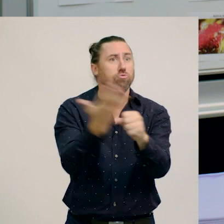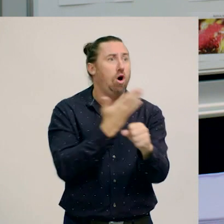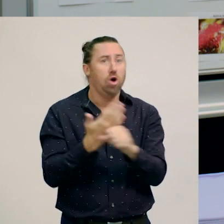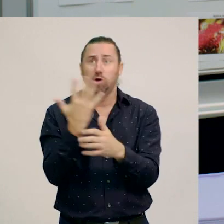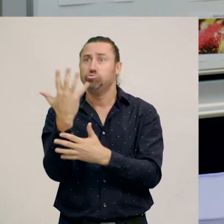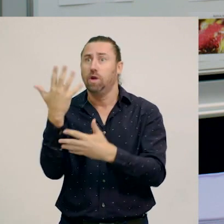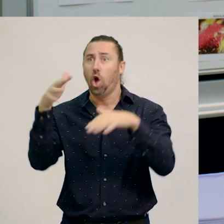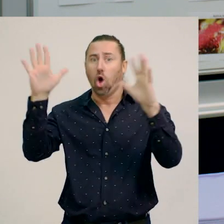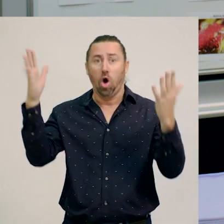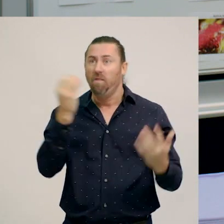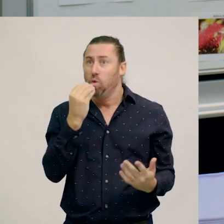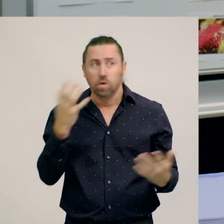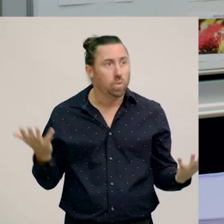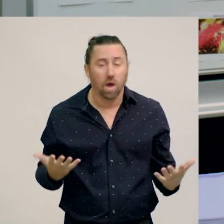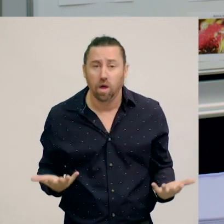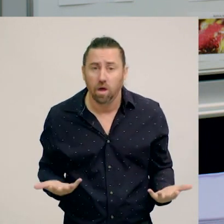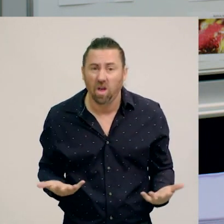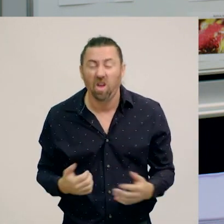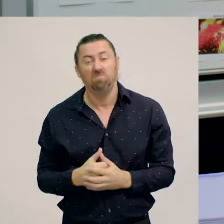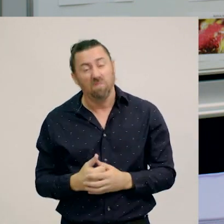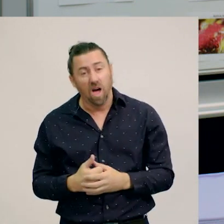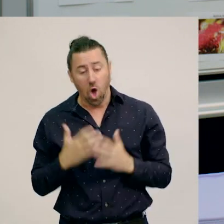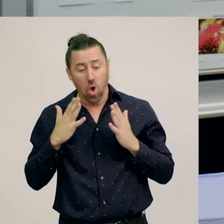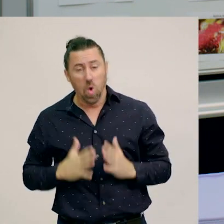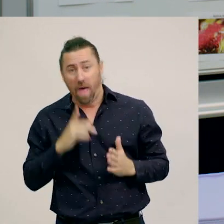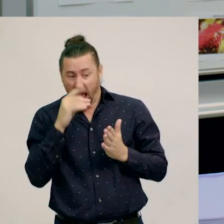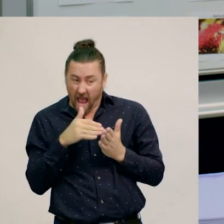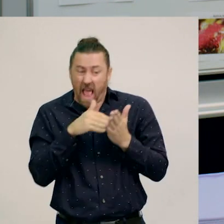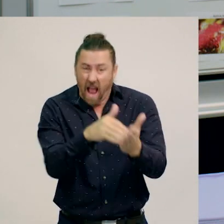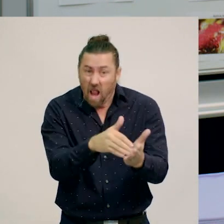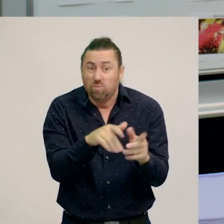However, some human activity can benefit relationships of other living things.